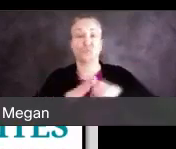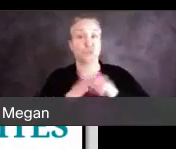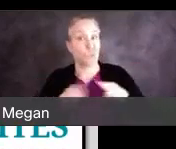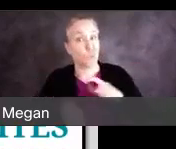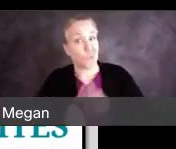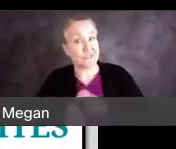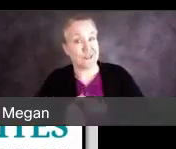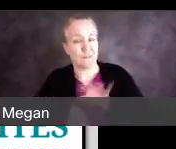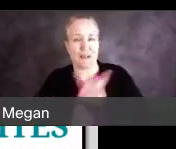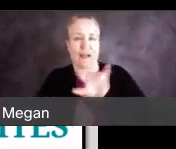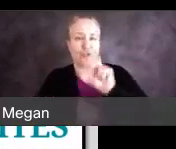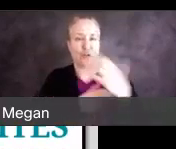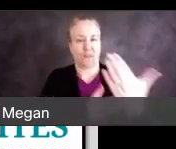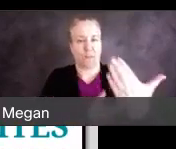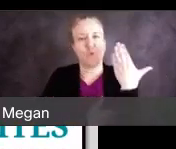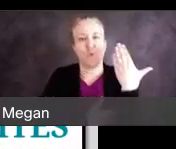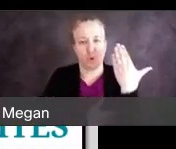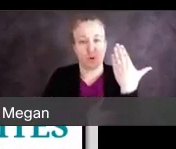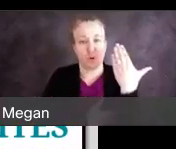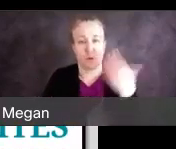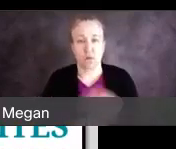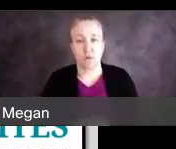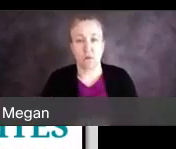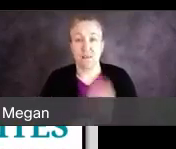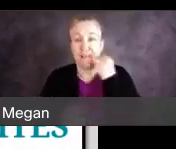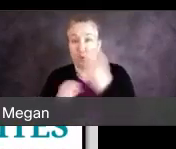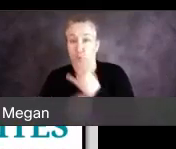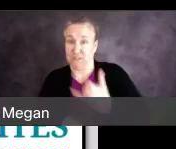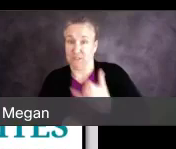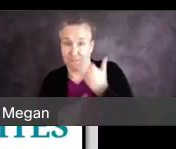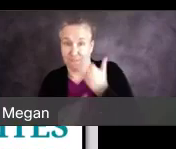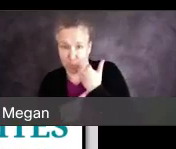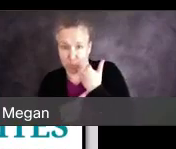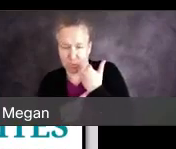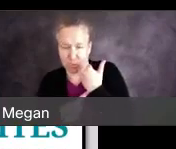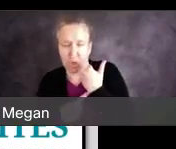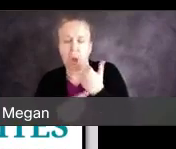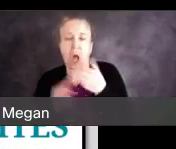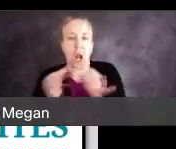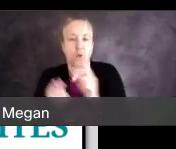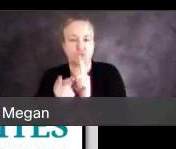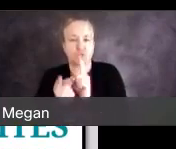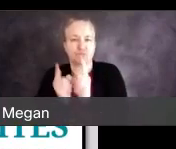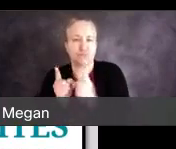morning and if you do call by phone, there is LanguageLine available, if you wish to use it.